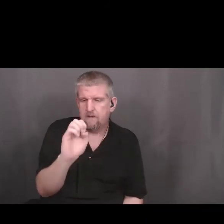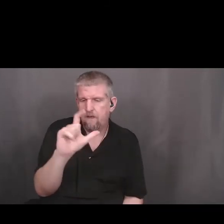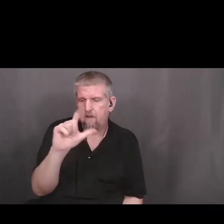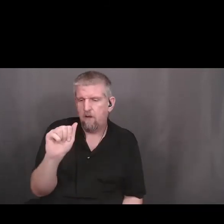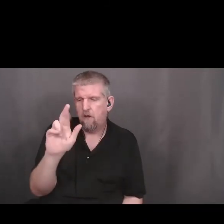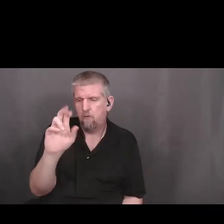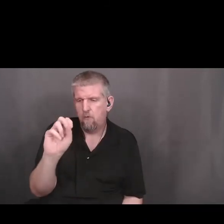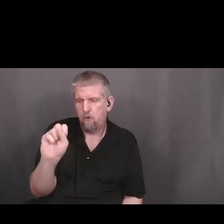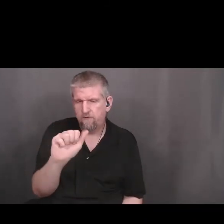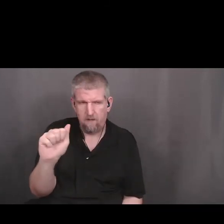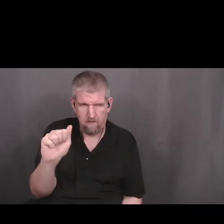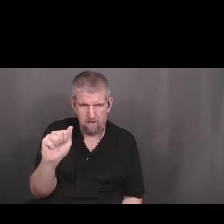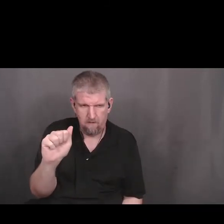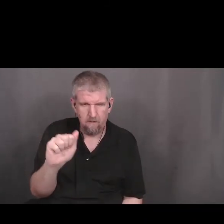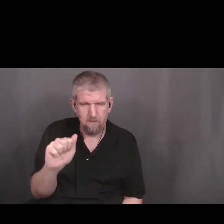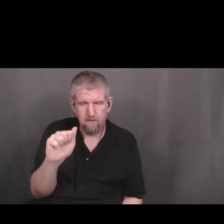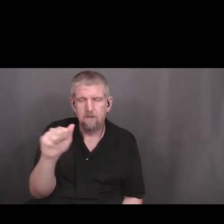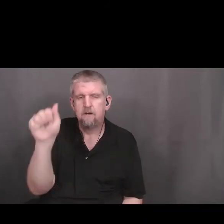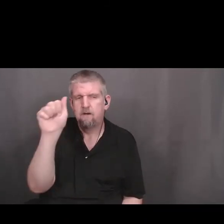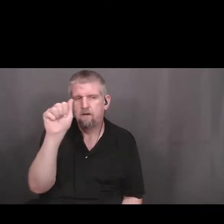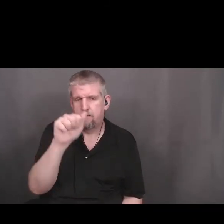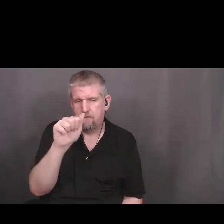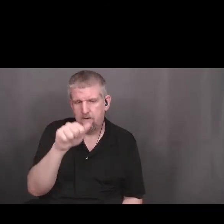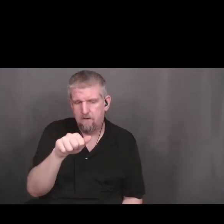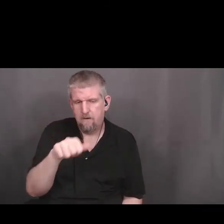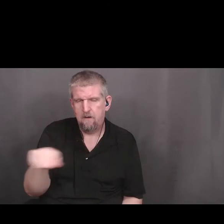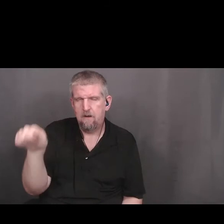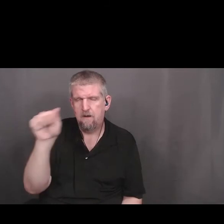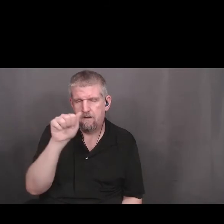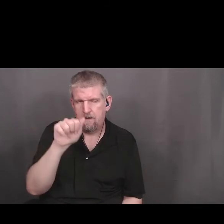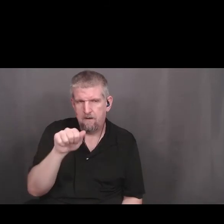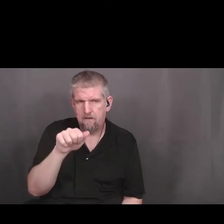D as in dog, E-L-A-R-O-S as in Sam, A-D-R-T-X.org.